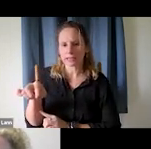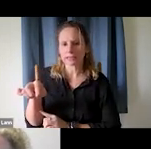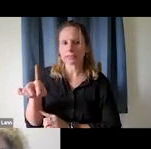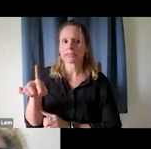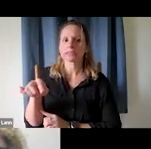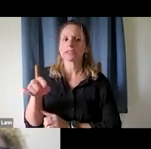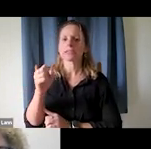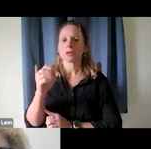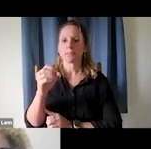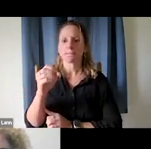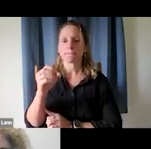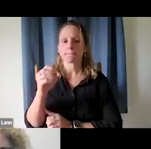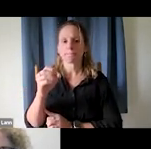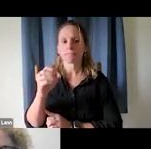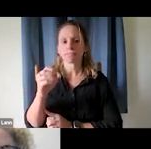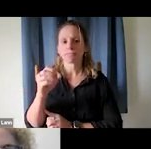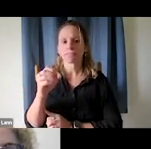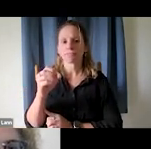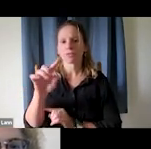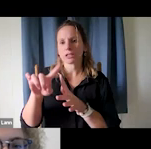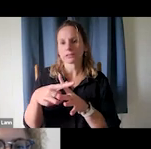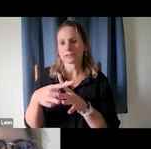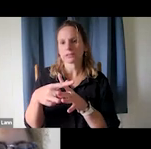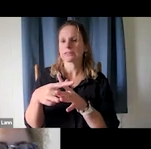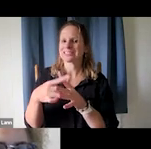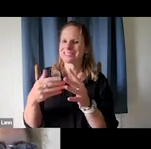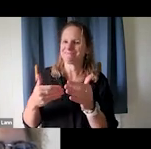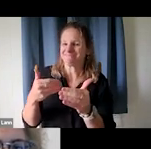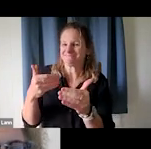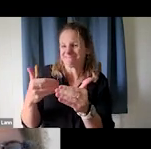And so it starts to get there, but it just doesn't go all the way.